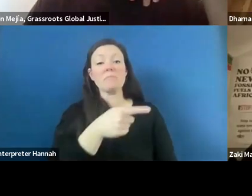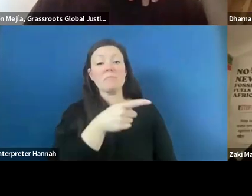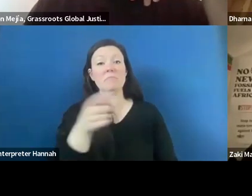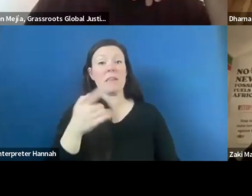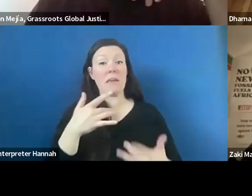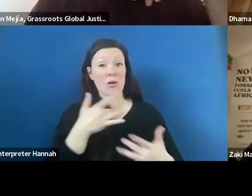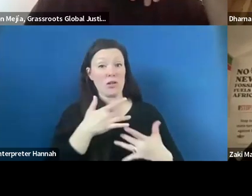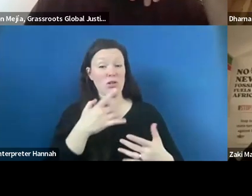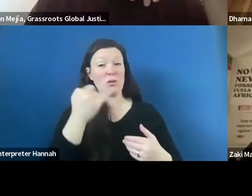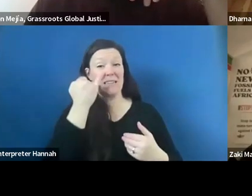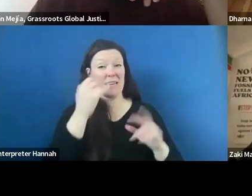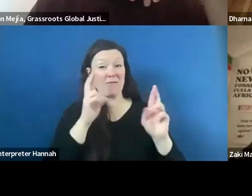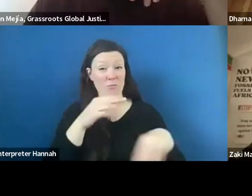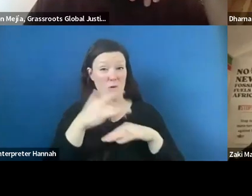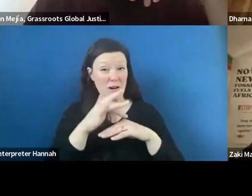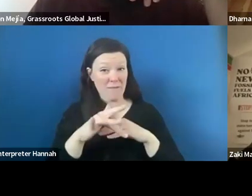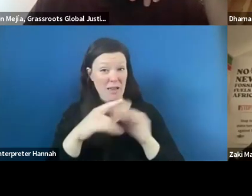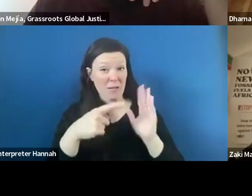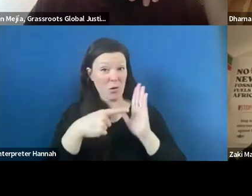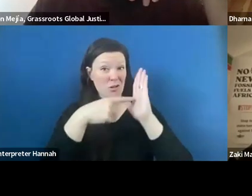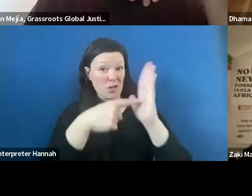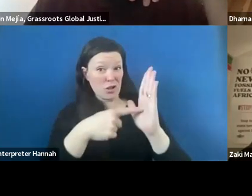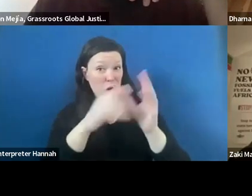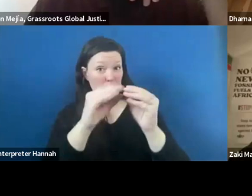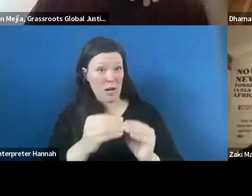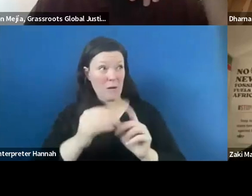would lead to a call for reduced fuel use.